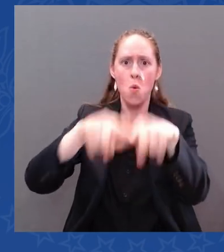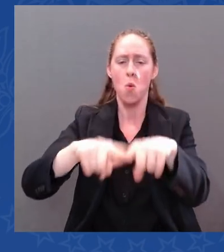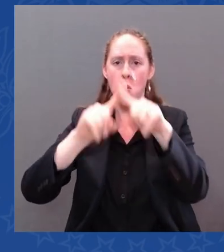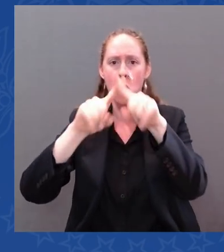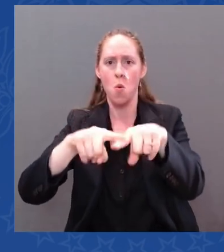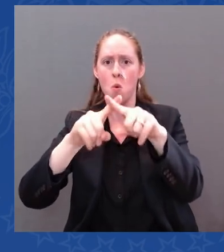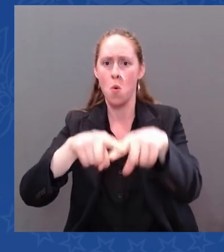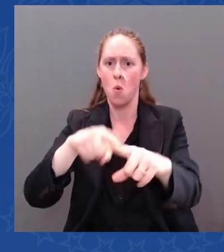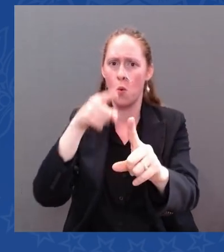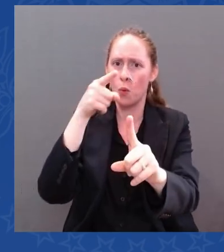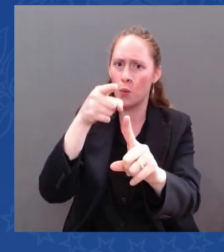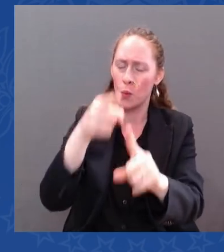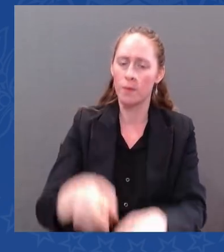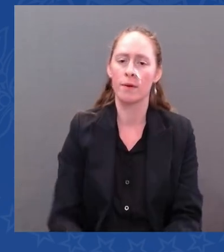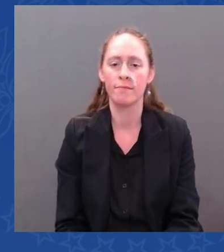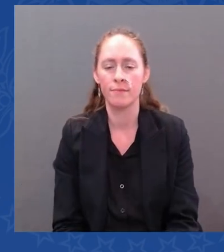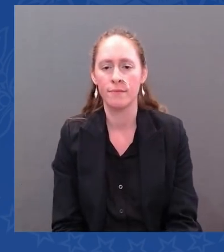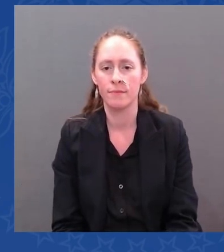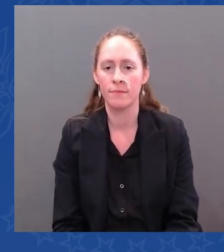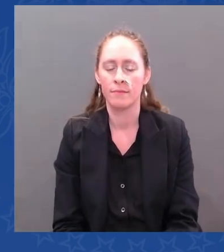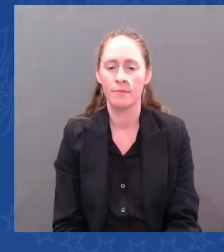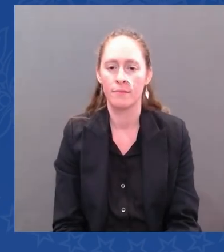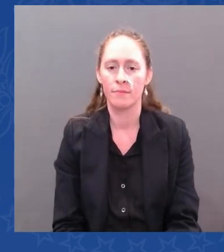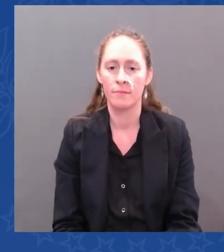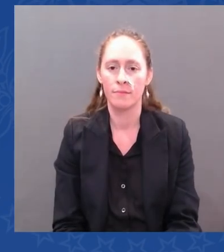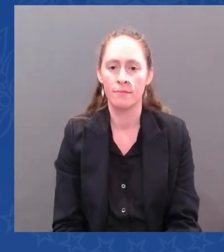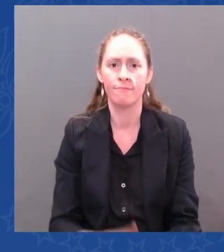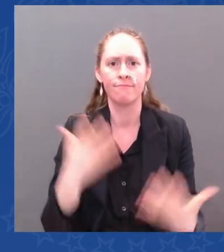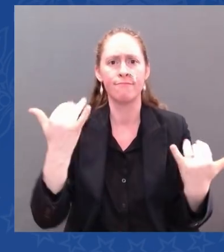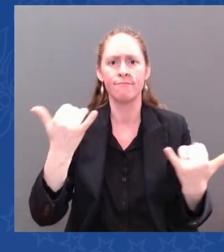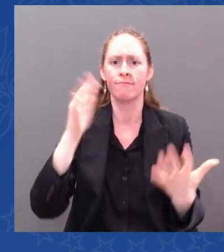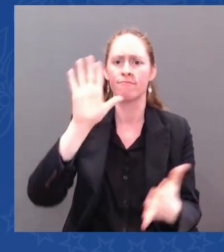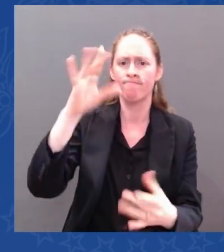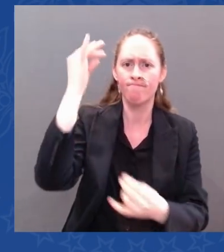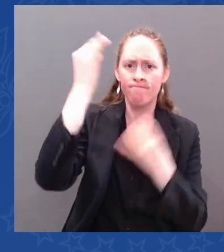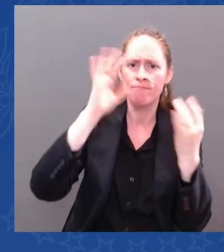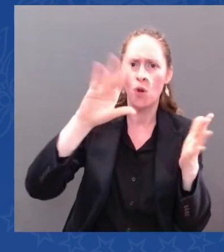every American and every American's privacy.